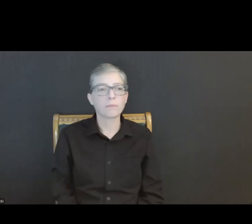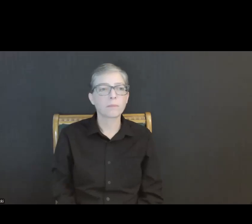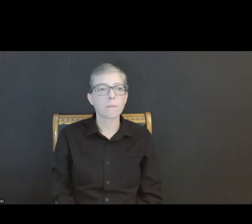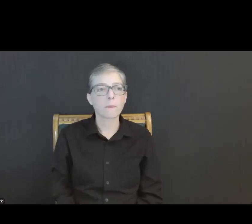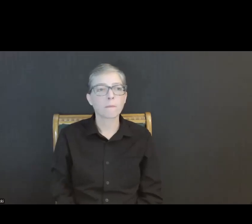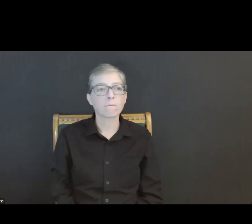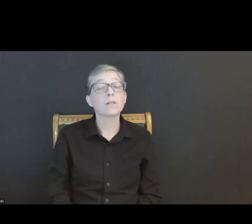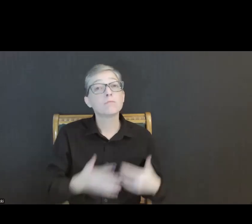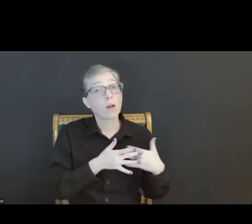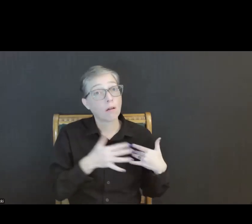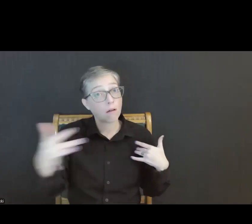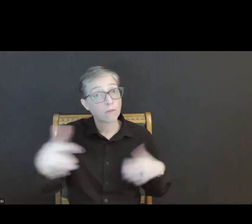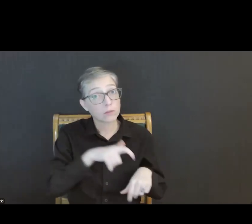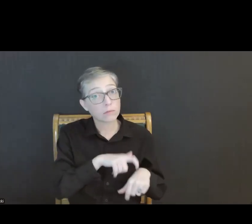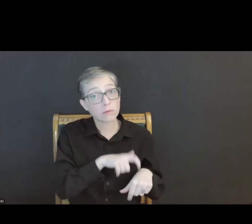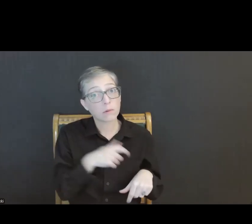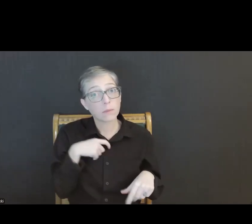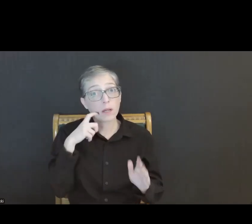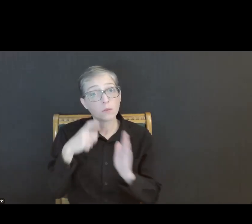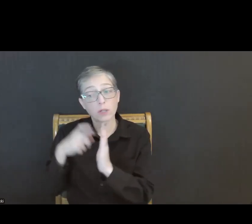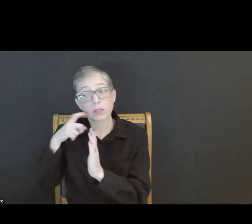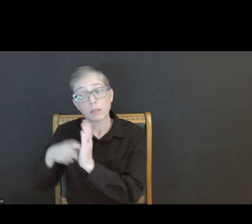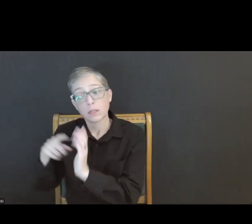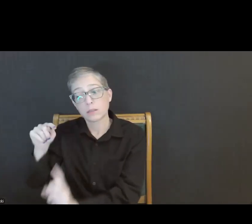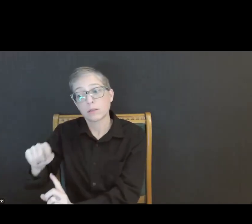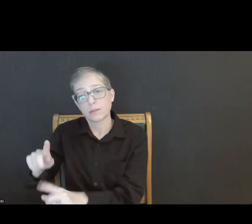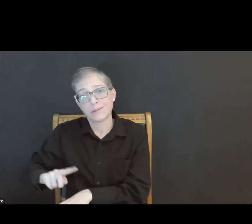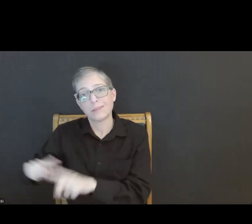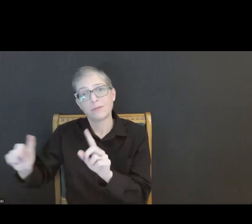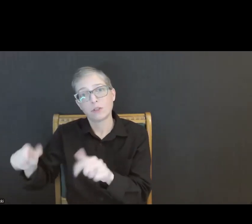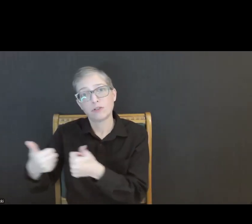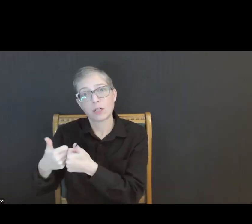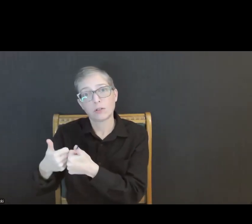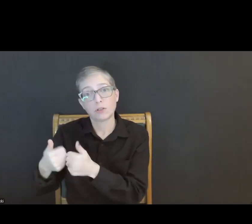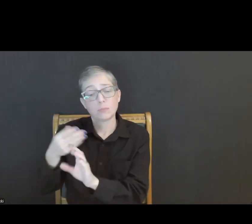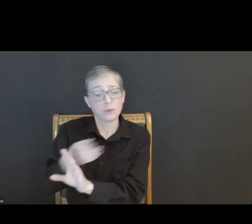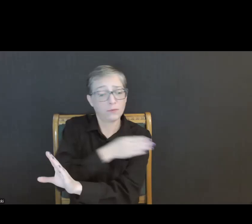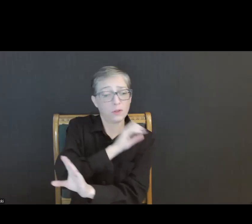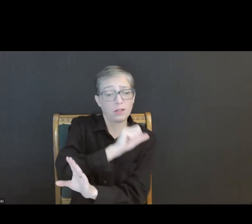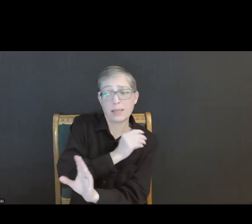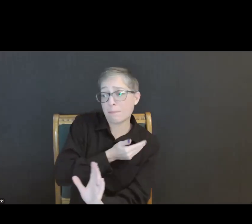different challenges before I can even deliver the C needing them where they are so they helped